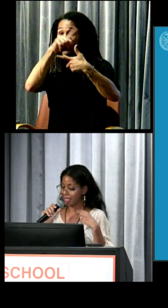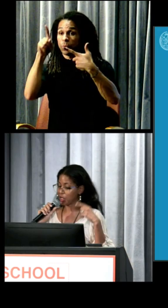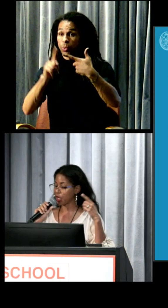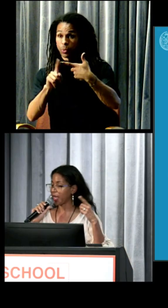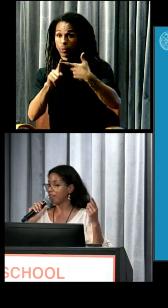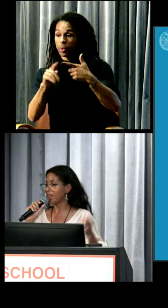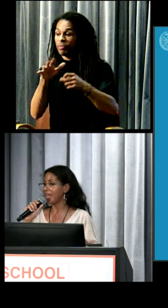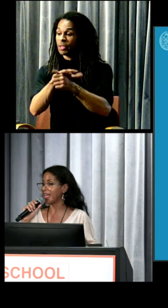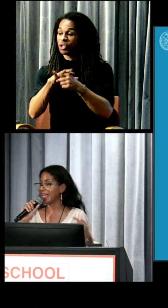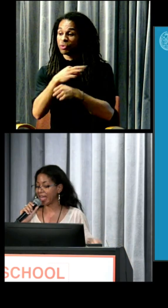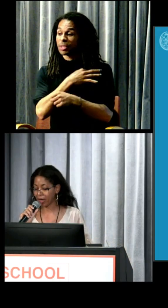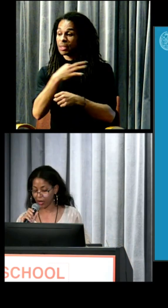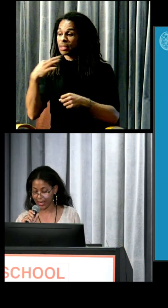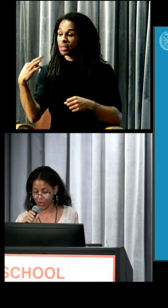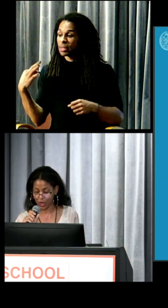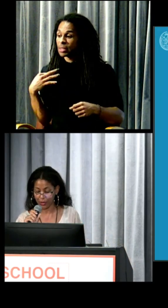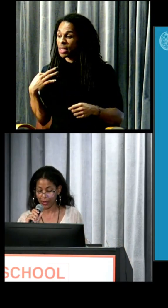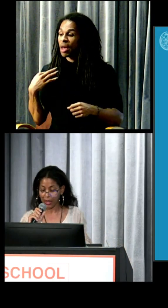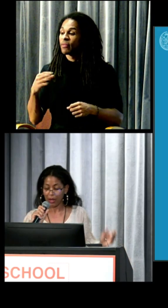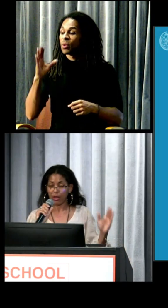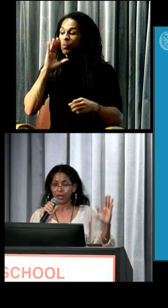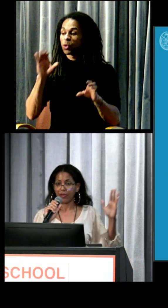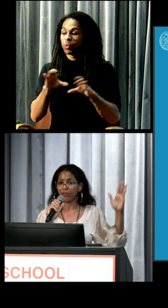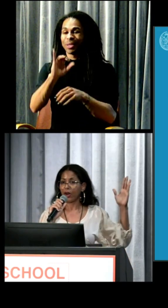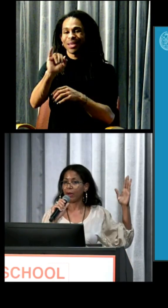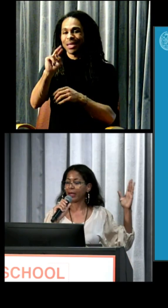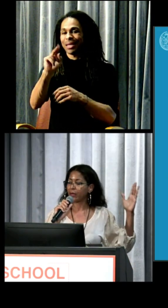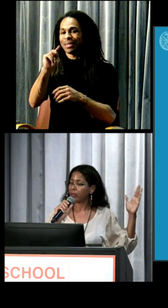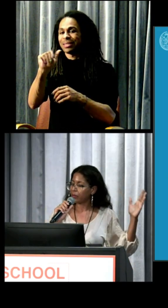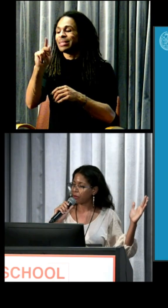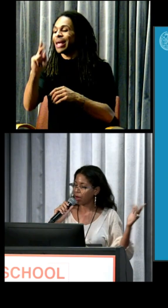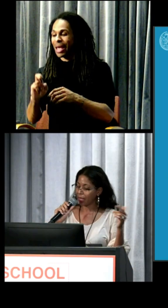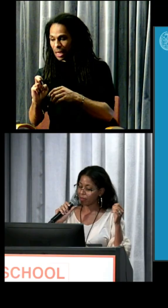Is that people walking around on sidewalks, but what about people who walk in the middle of the street?